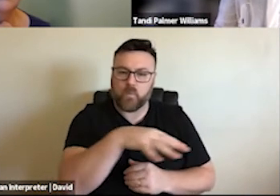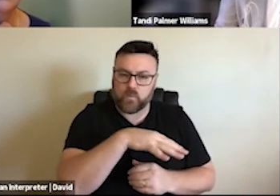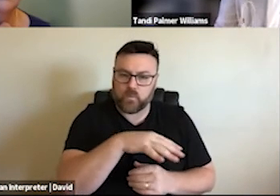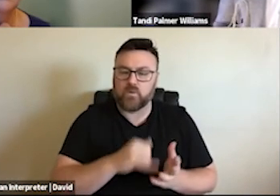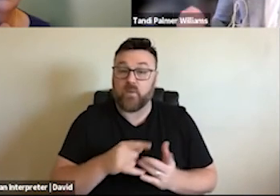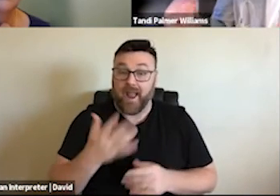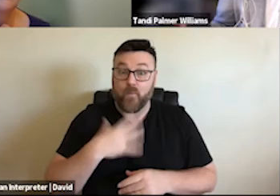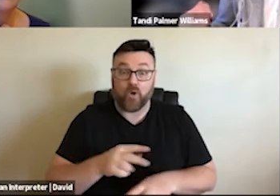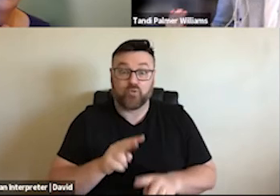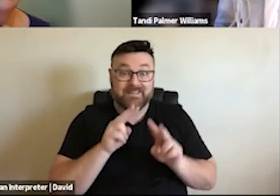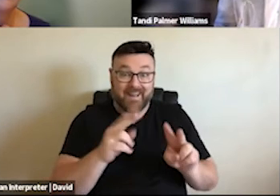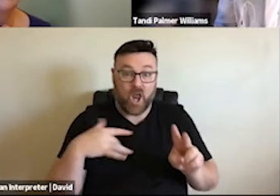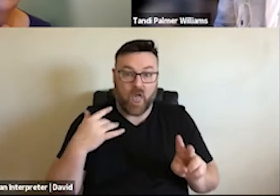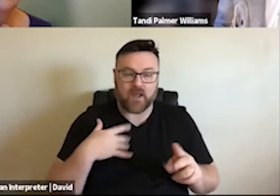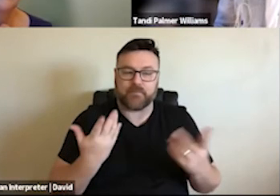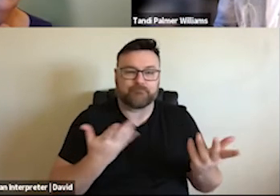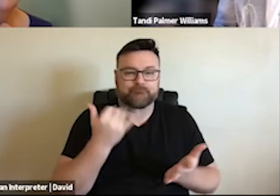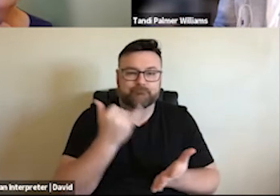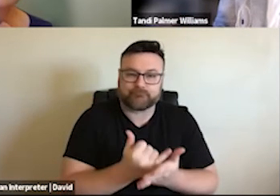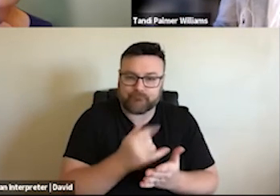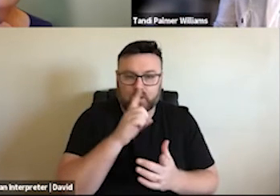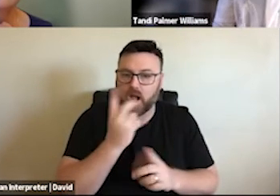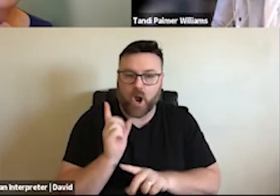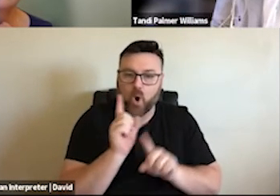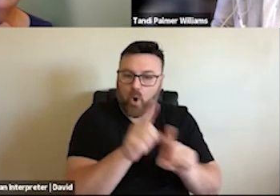wanted to see live or for whatever reason they weren't able to get there.